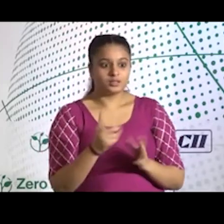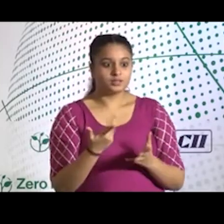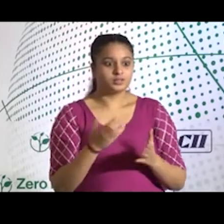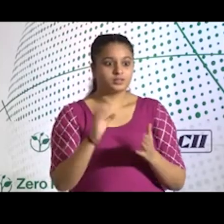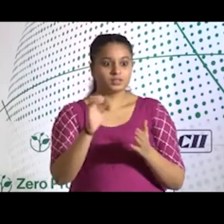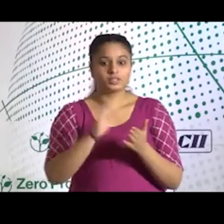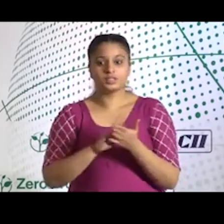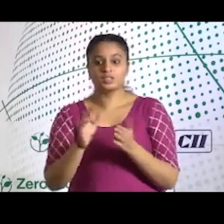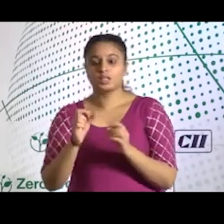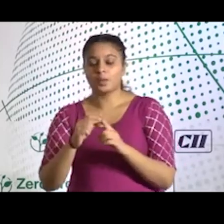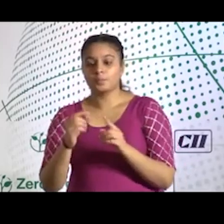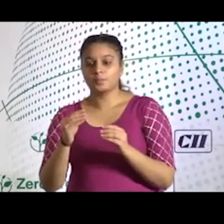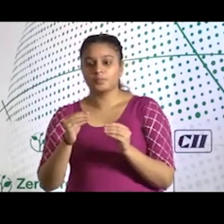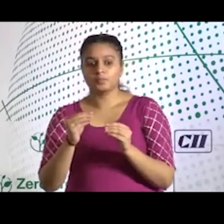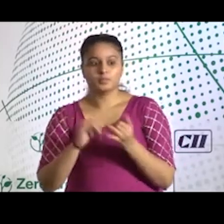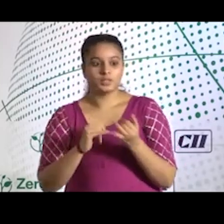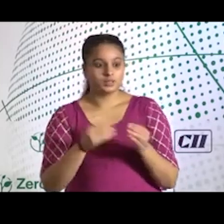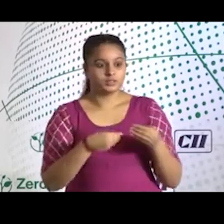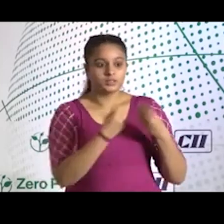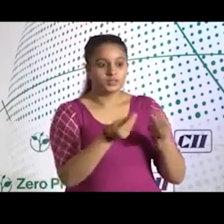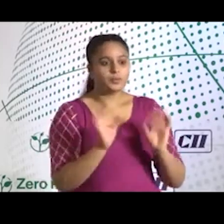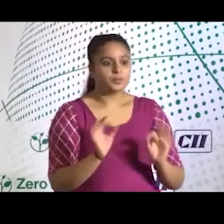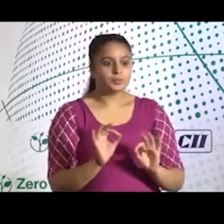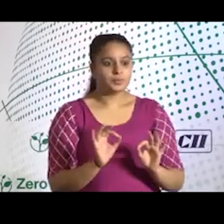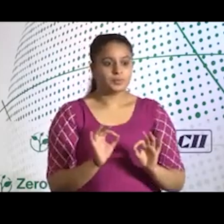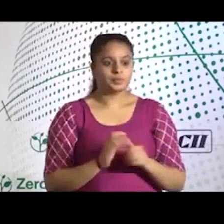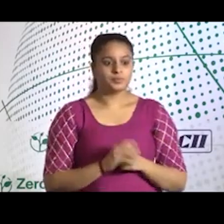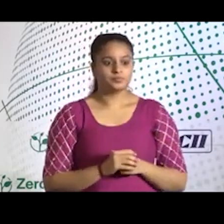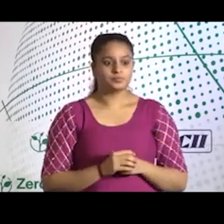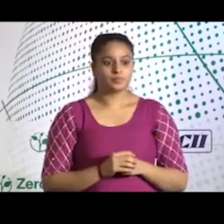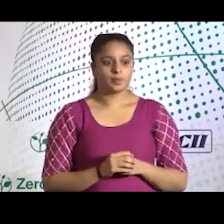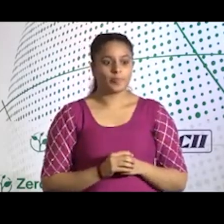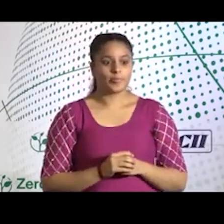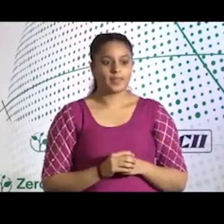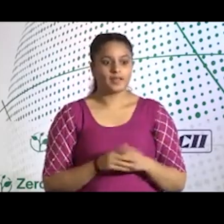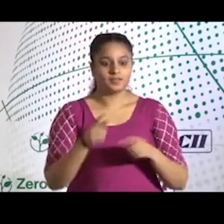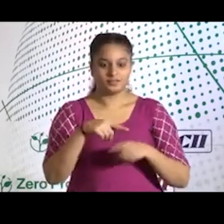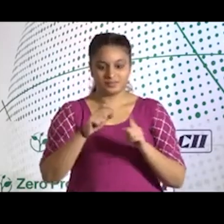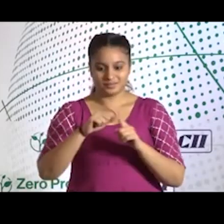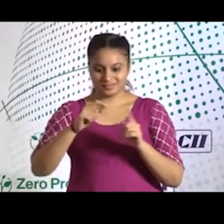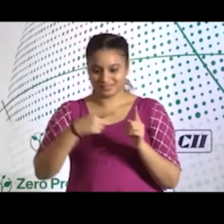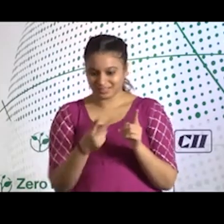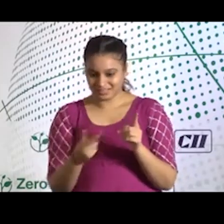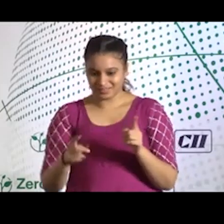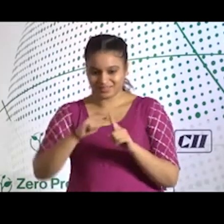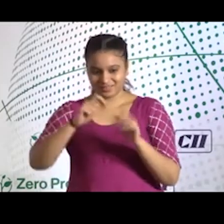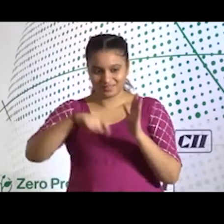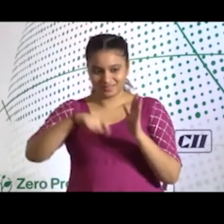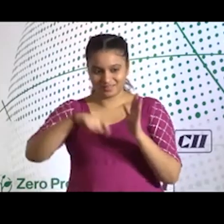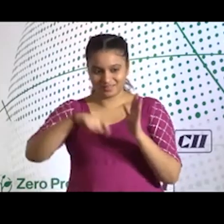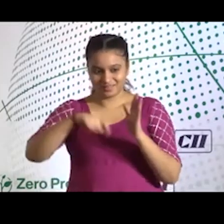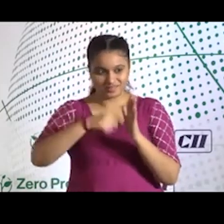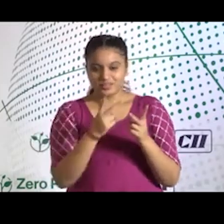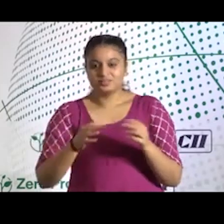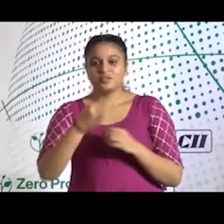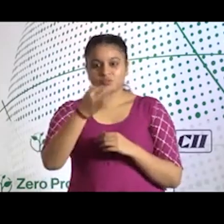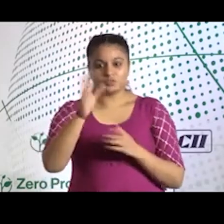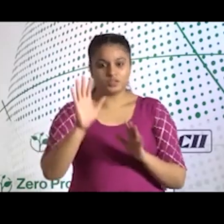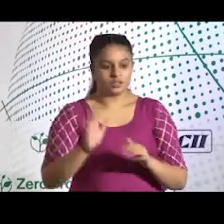You know, we do it more for our lateral folks who come in for specific projects that we take them for, but I think this is a brilliant one.